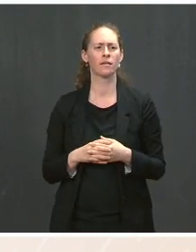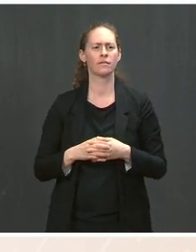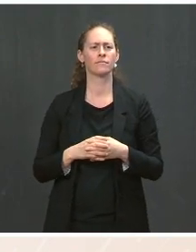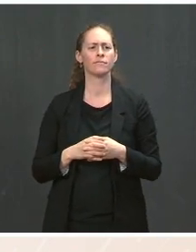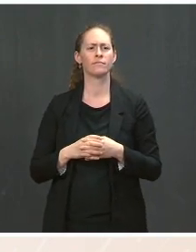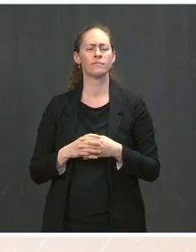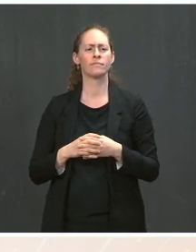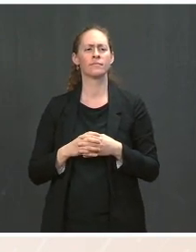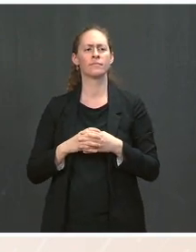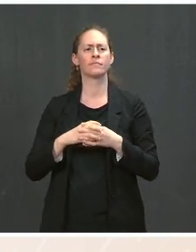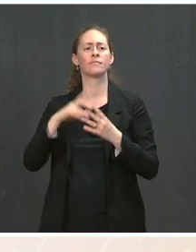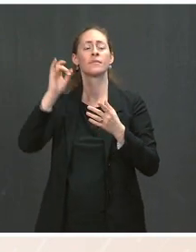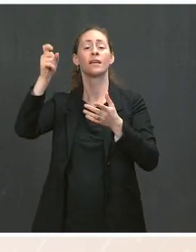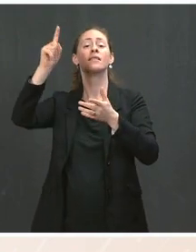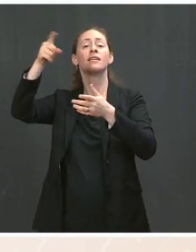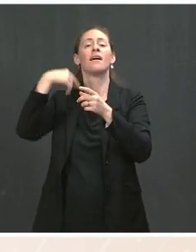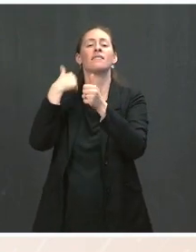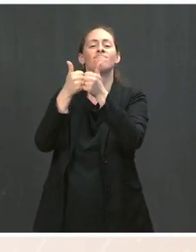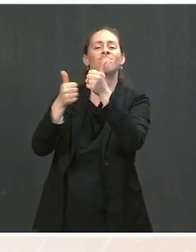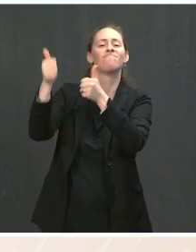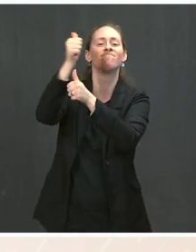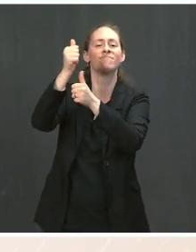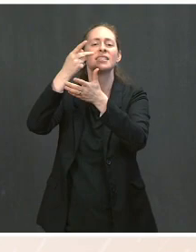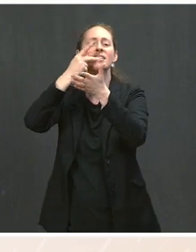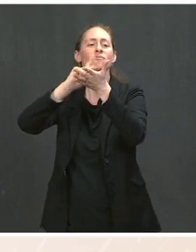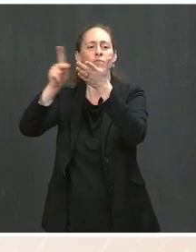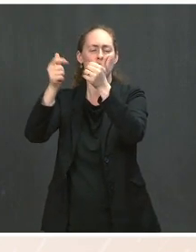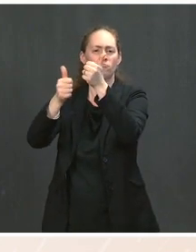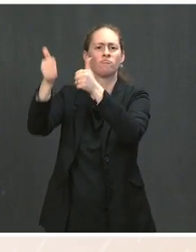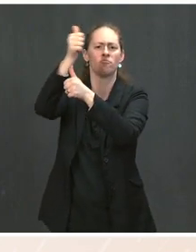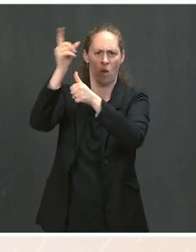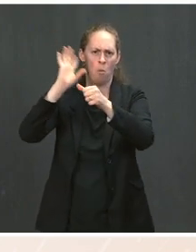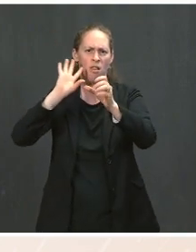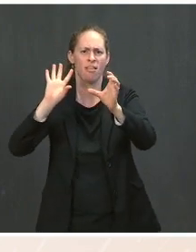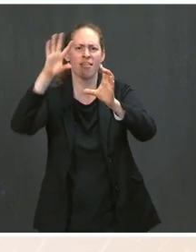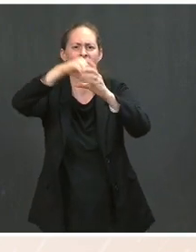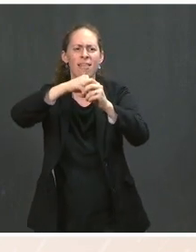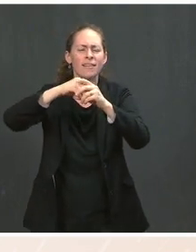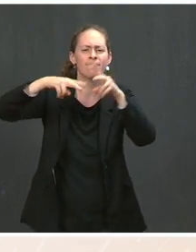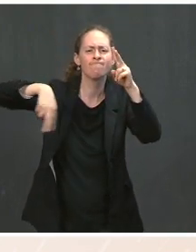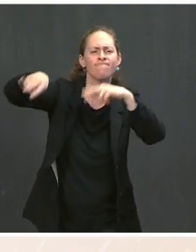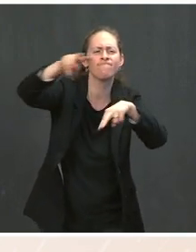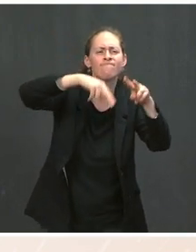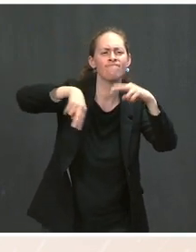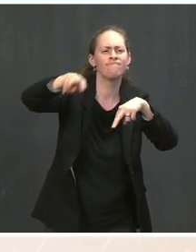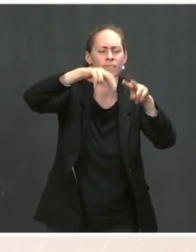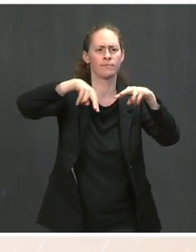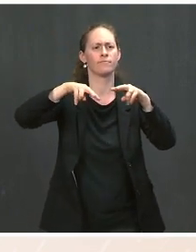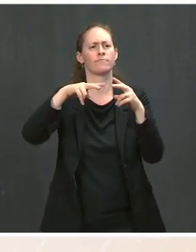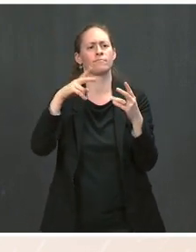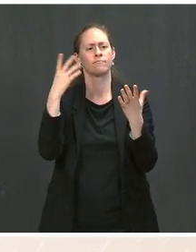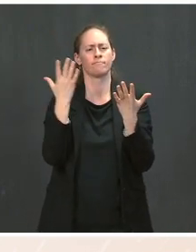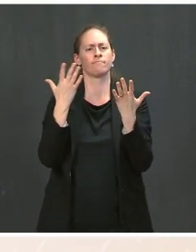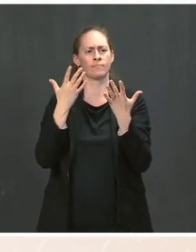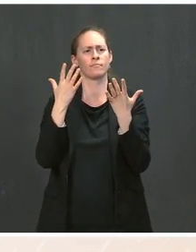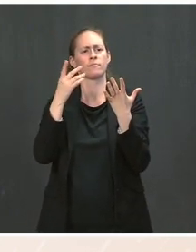but there's different components of this, of course, because one of the things we've talked about is addressing the root causes. Ricardo Zúñiga is a special envoy;